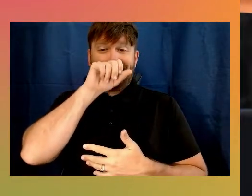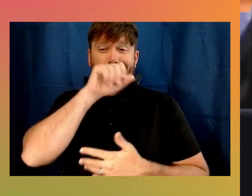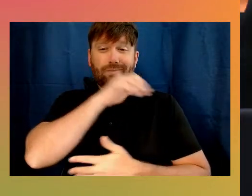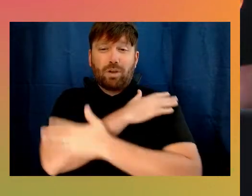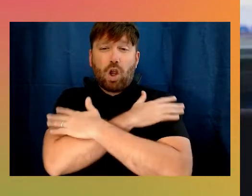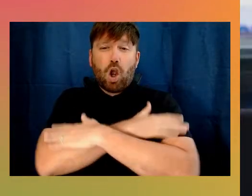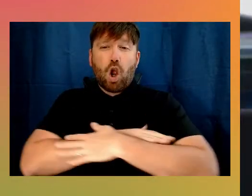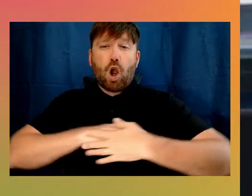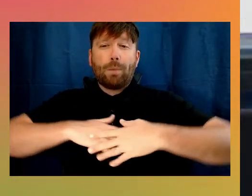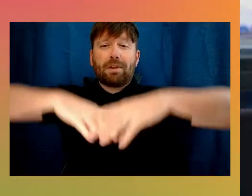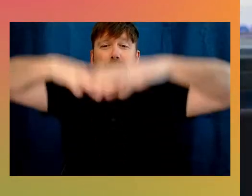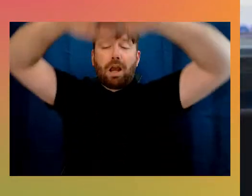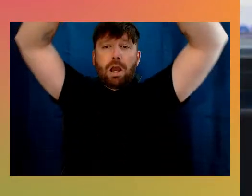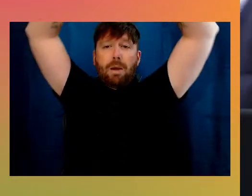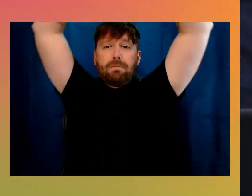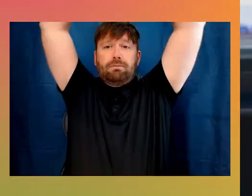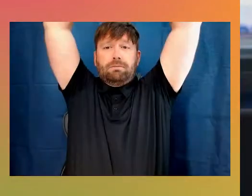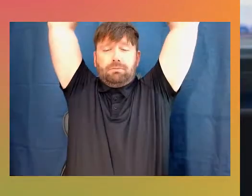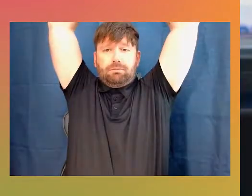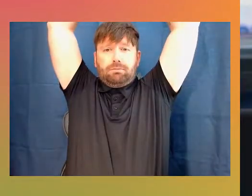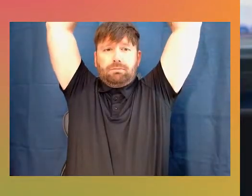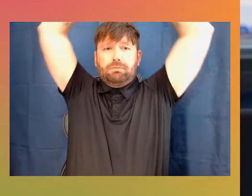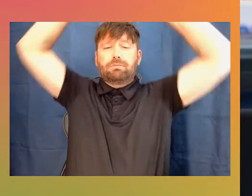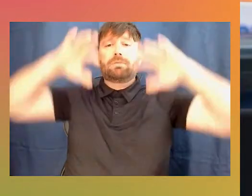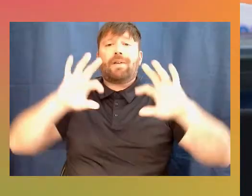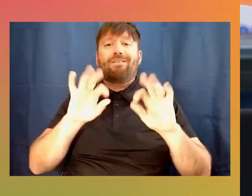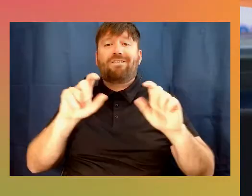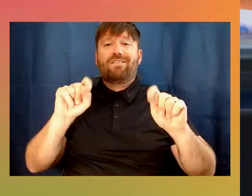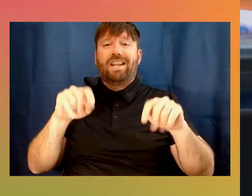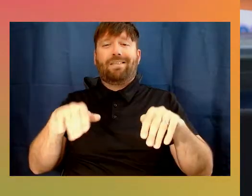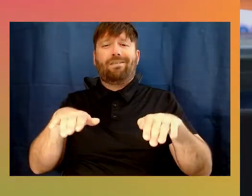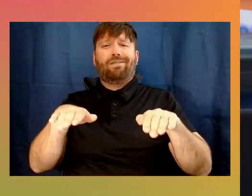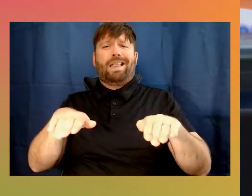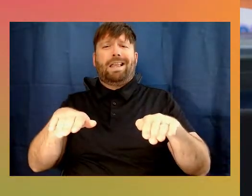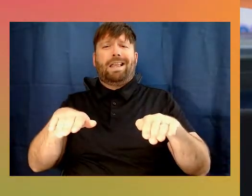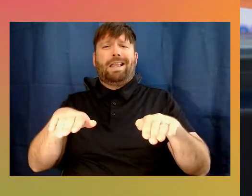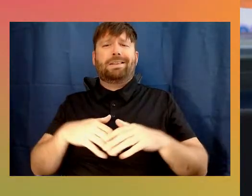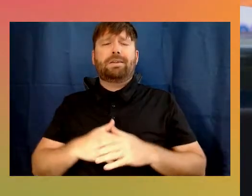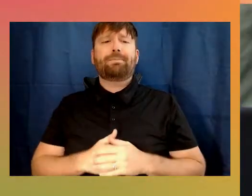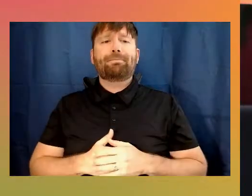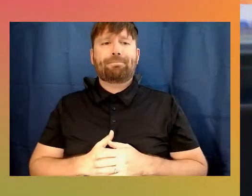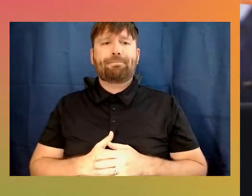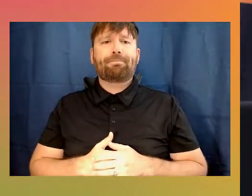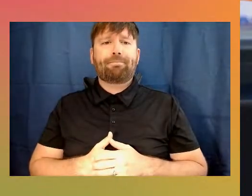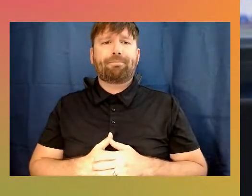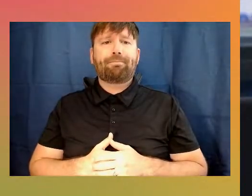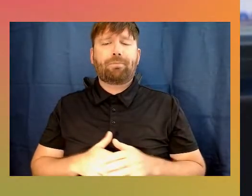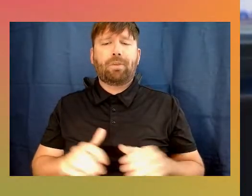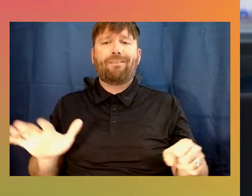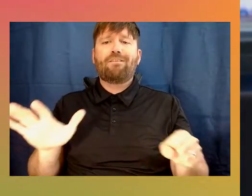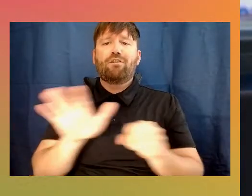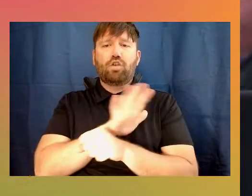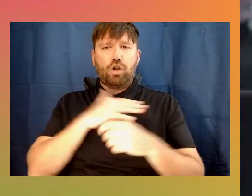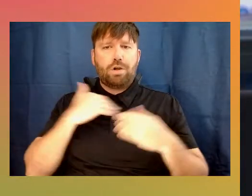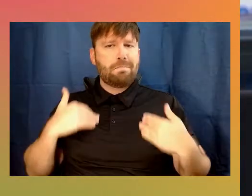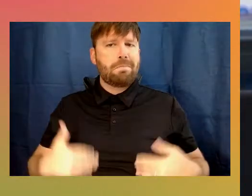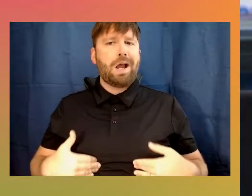MAYBE ON YOUR NEXT BREATH IN, YOU REACH THE ARMS ABOVE THE HEAD AND FLEX AND POINT THE